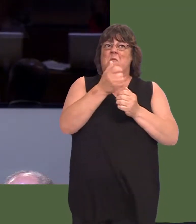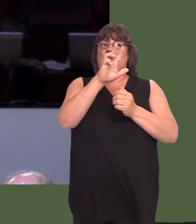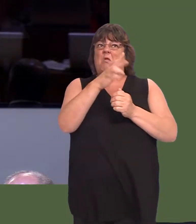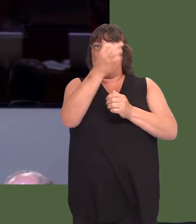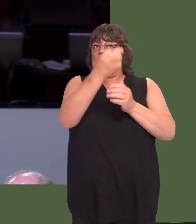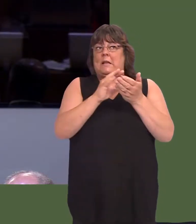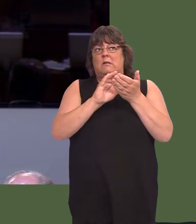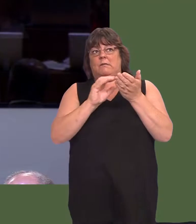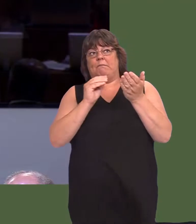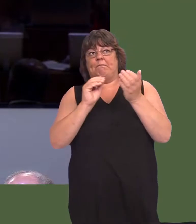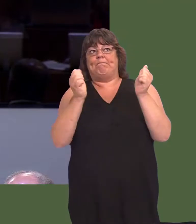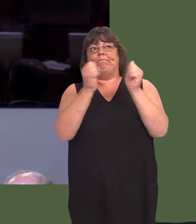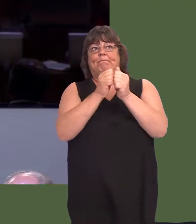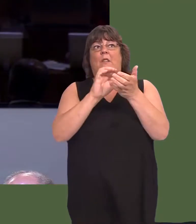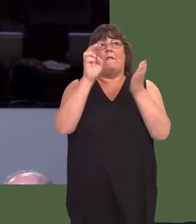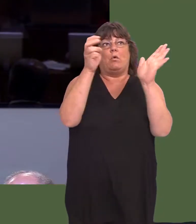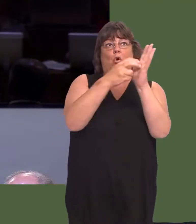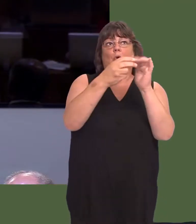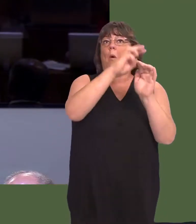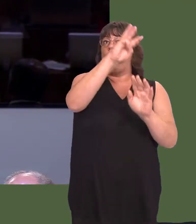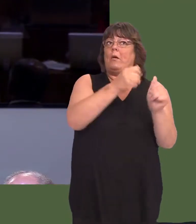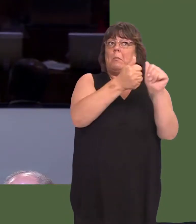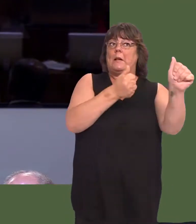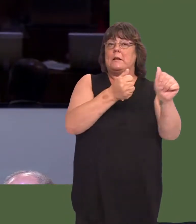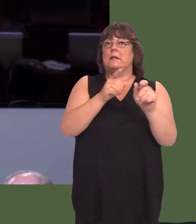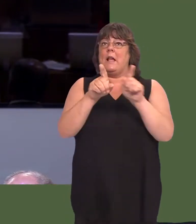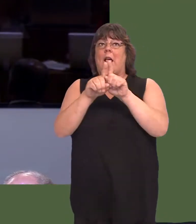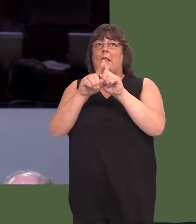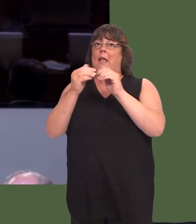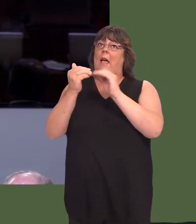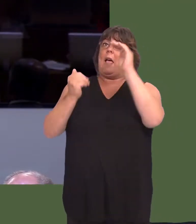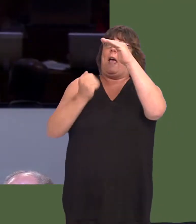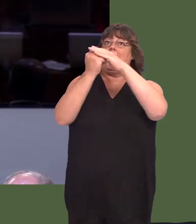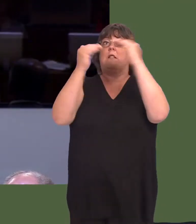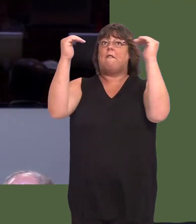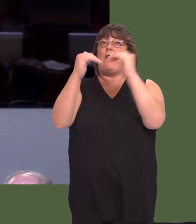And nothing highlights this more than the Heads of the Valleys road project, which,